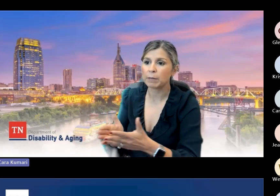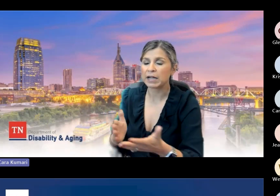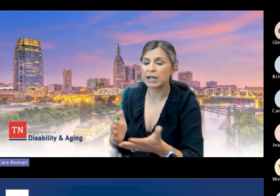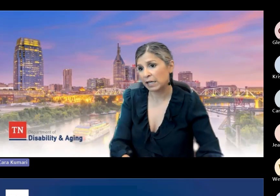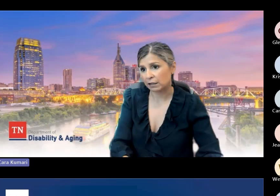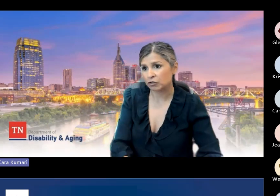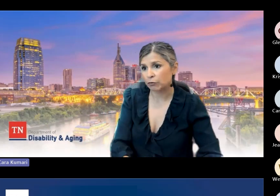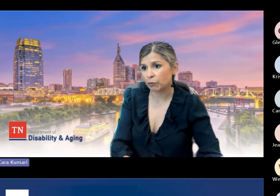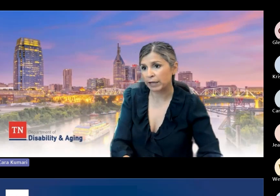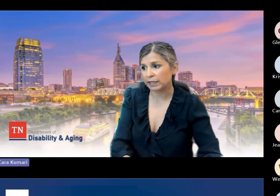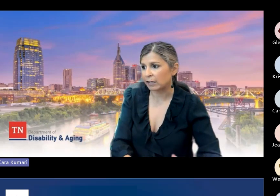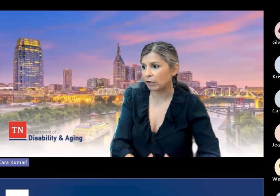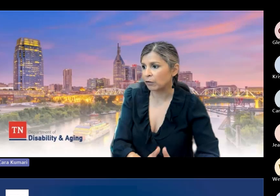might not be eligible for Medicaid.